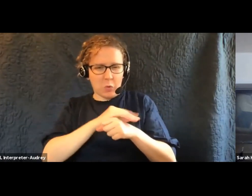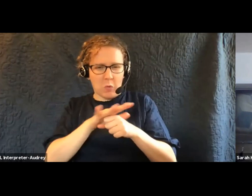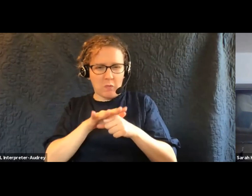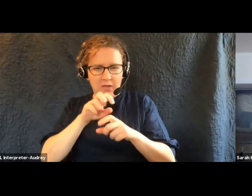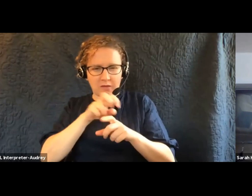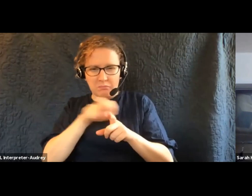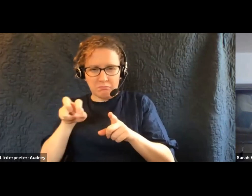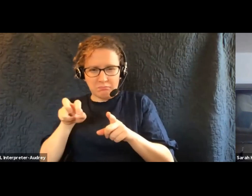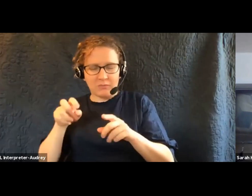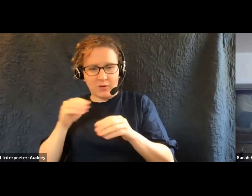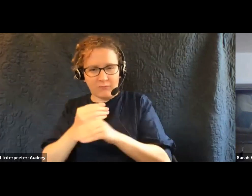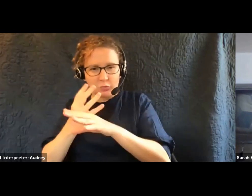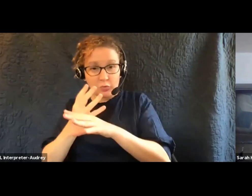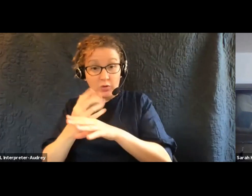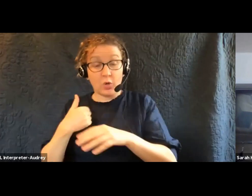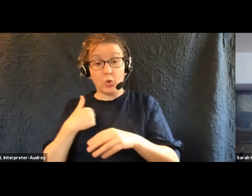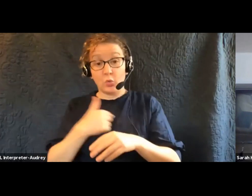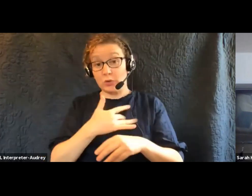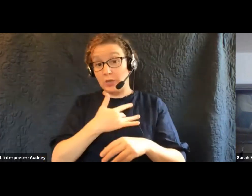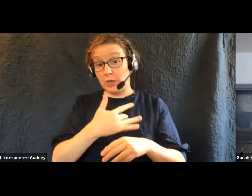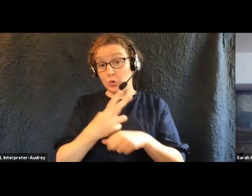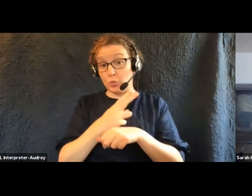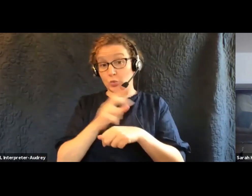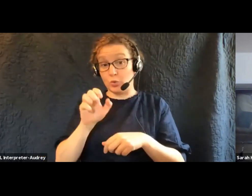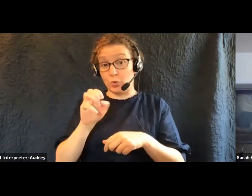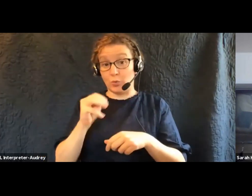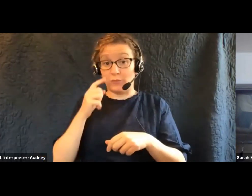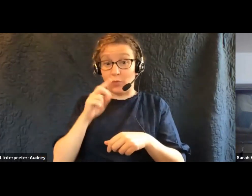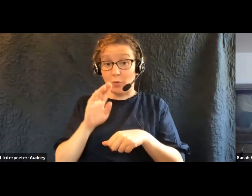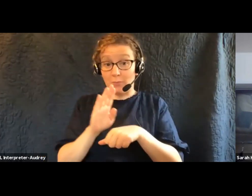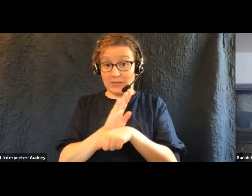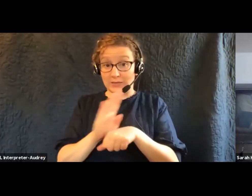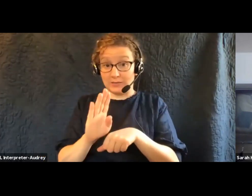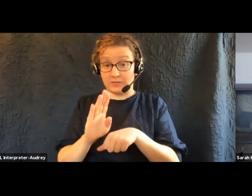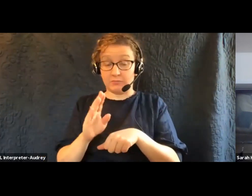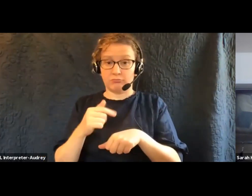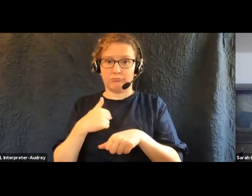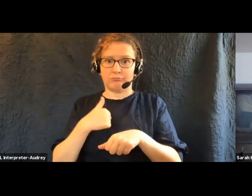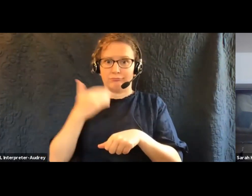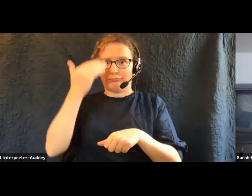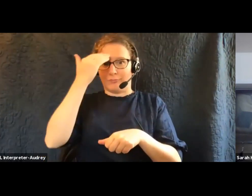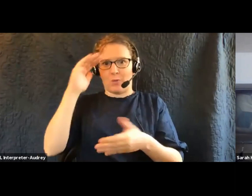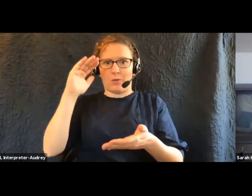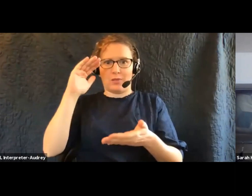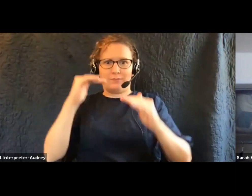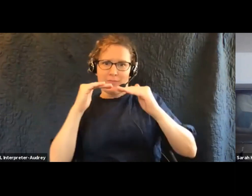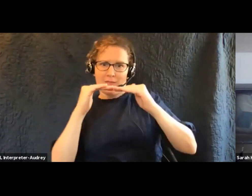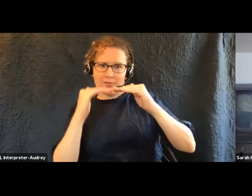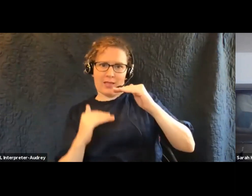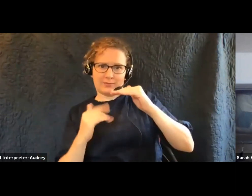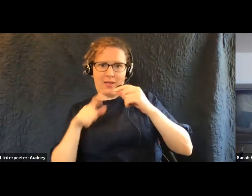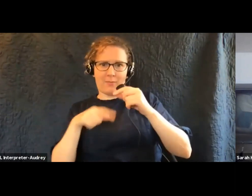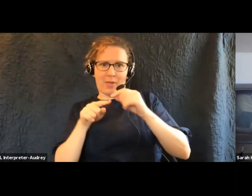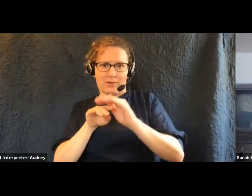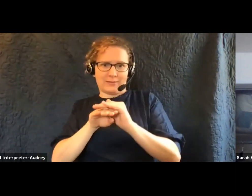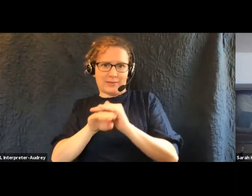and I think, I know a lot less about accessibility requirements than many of the people on this